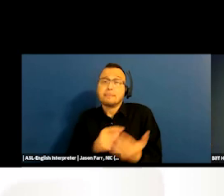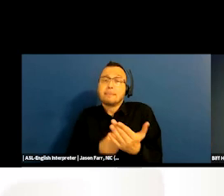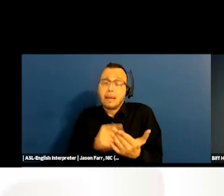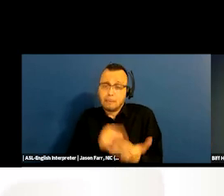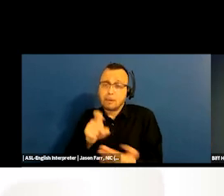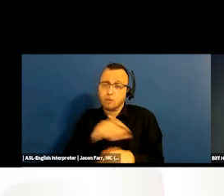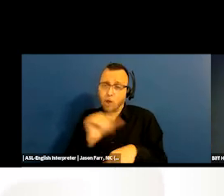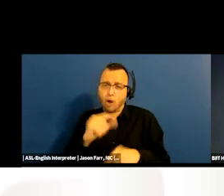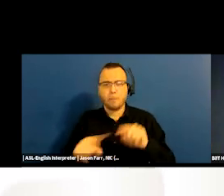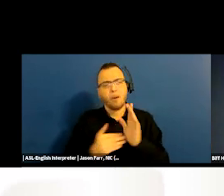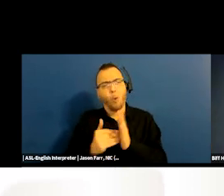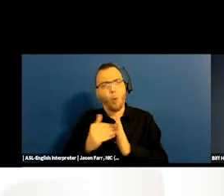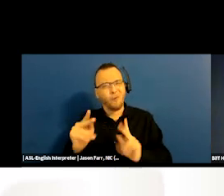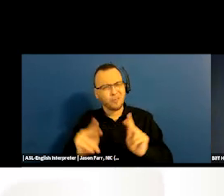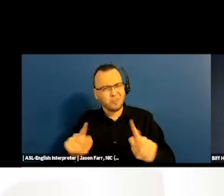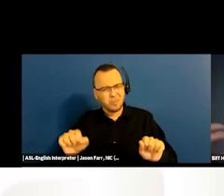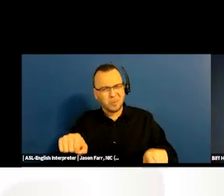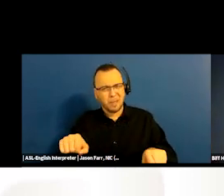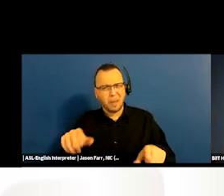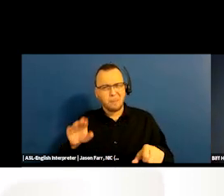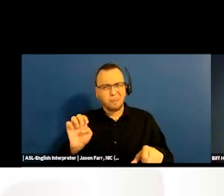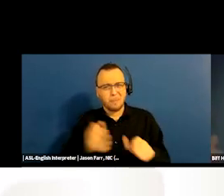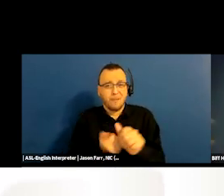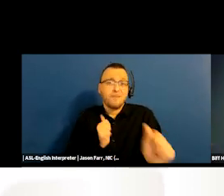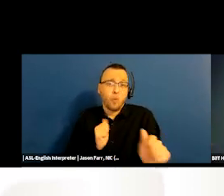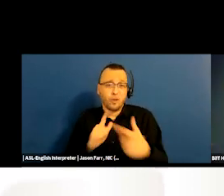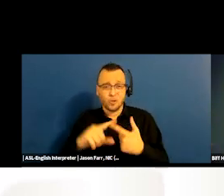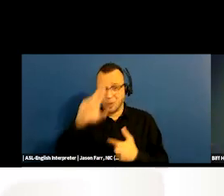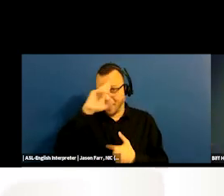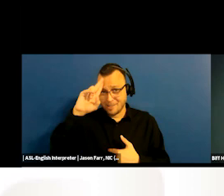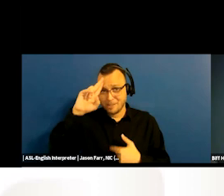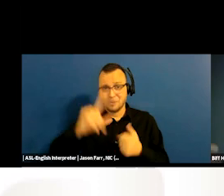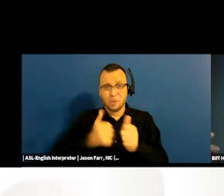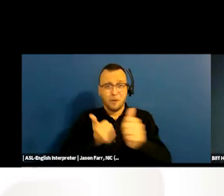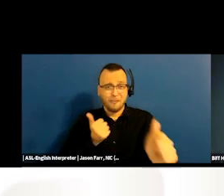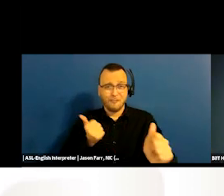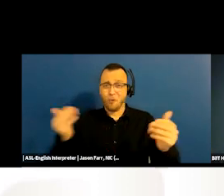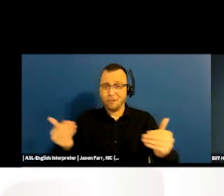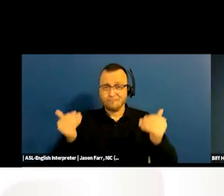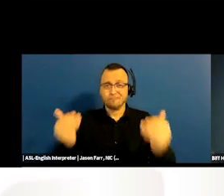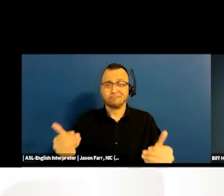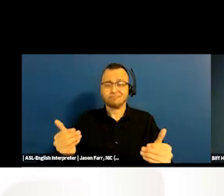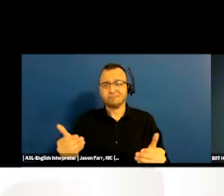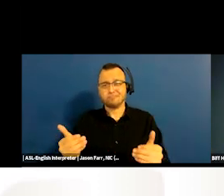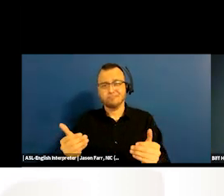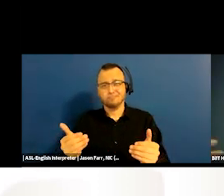but our crisis team specifically has worked, just does wonderful work where they come out with either a peer specialist like myself